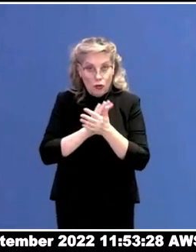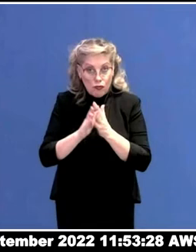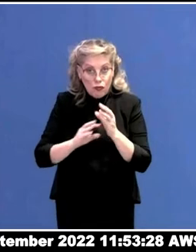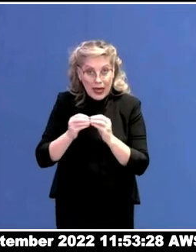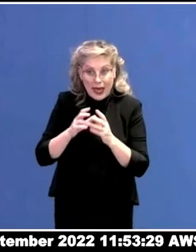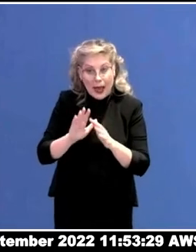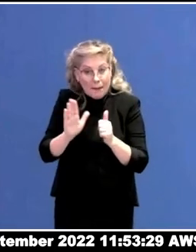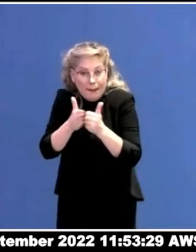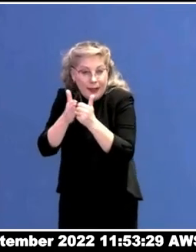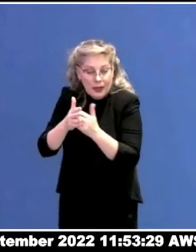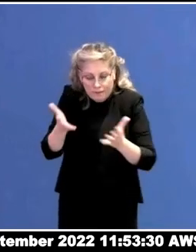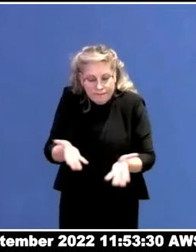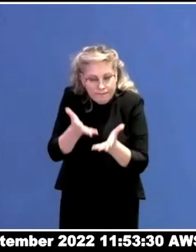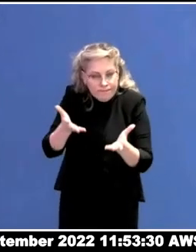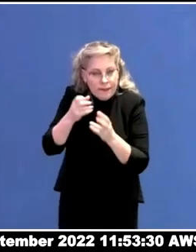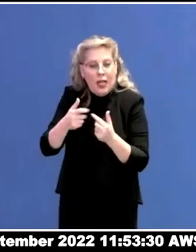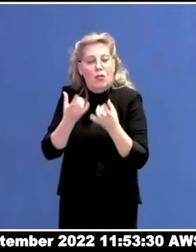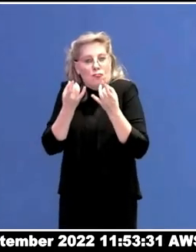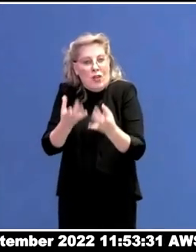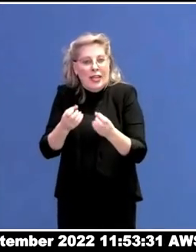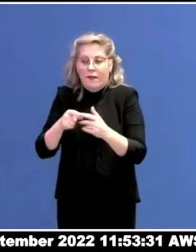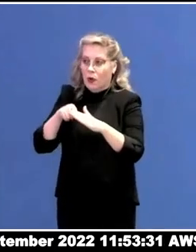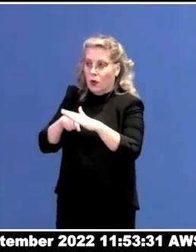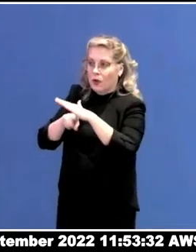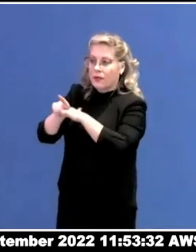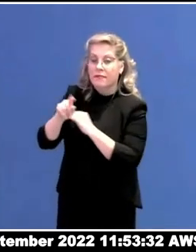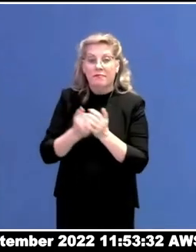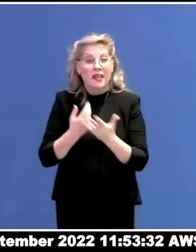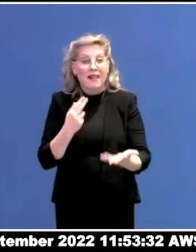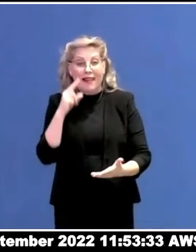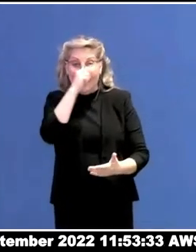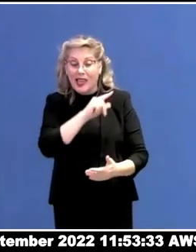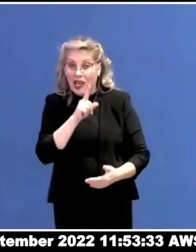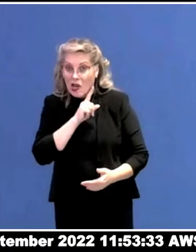The young girls that we had spoken to, we - you know, it was put on us, "Do you want an